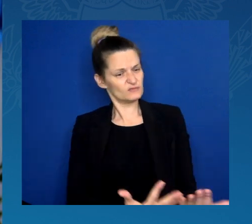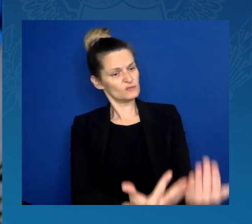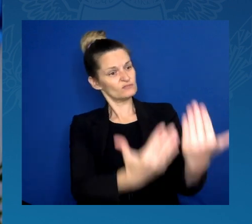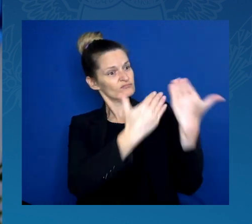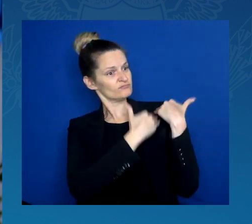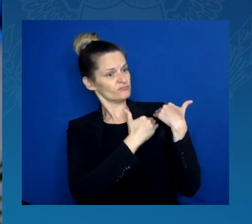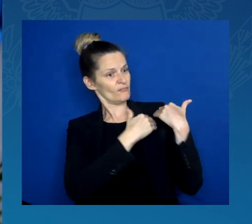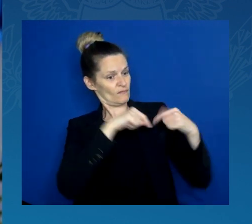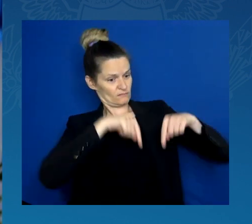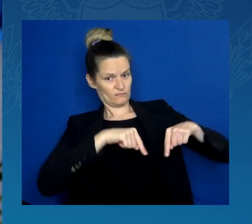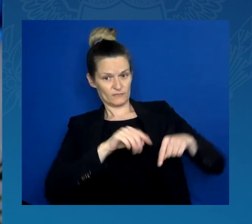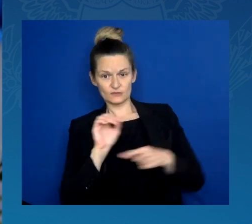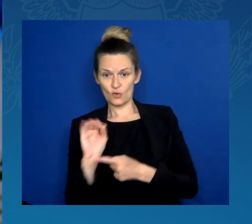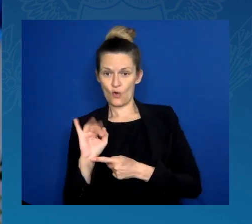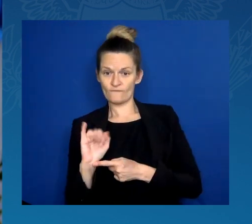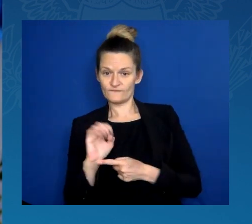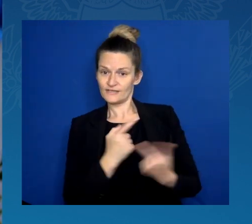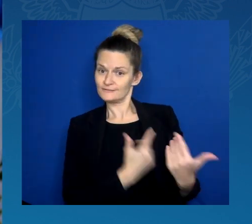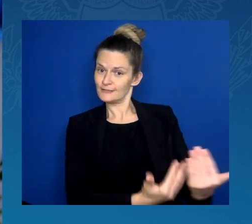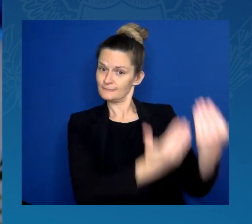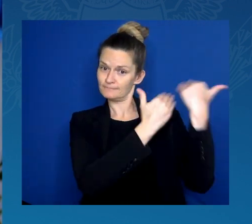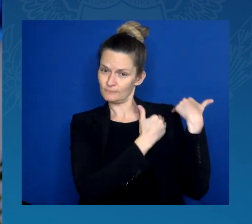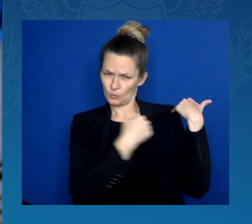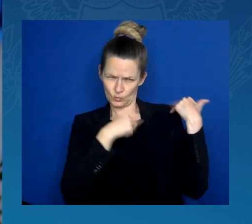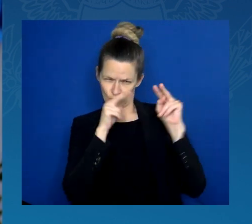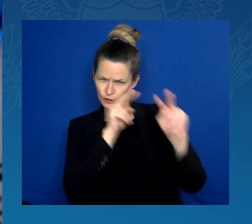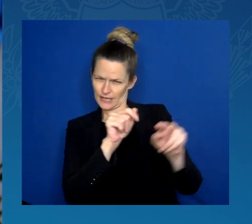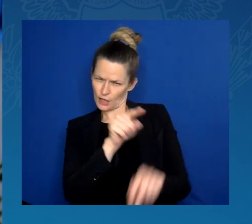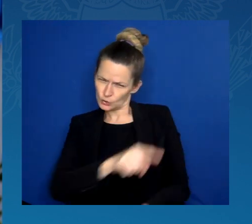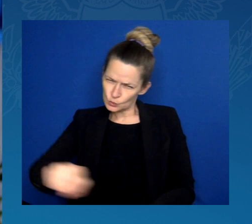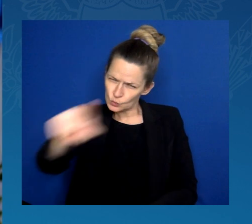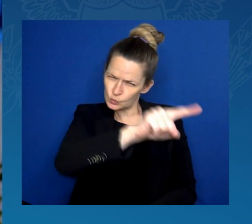We vowed that we would address the urgent crises of today --